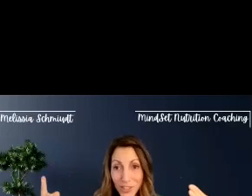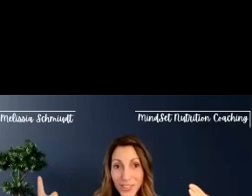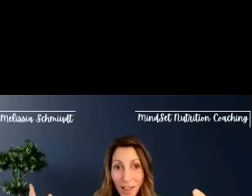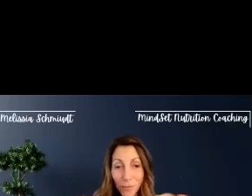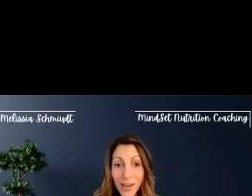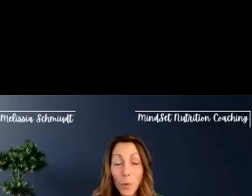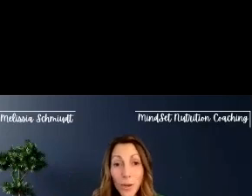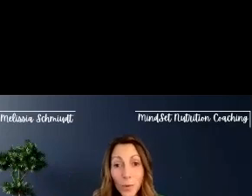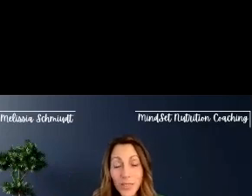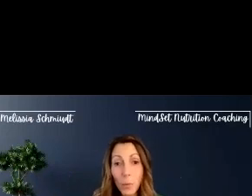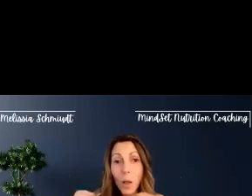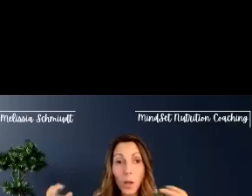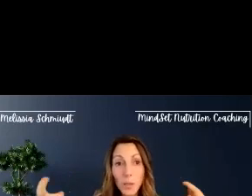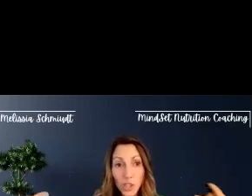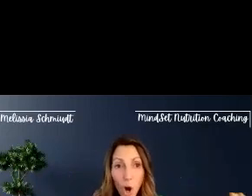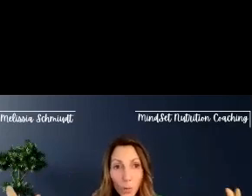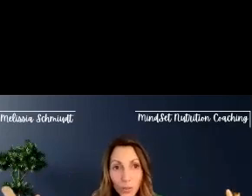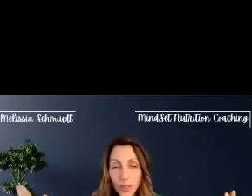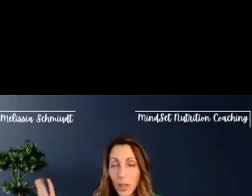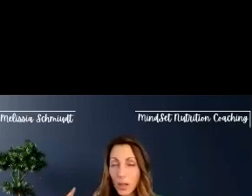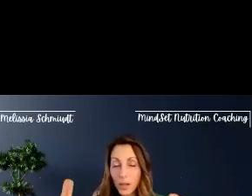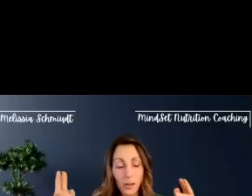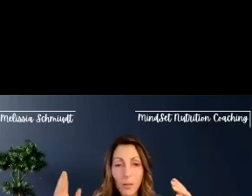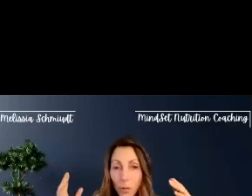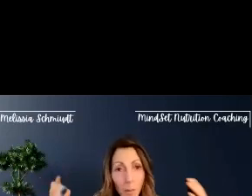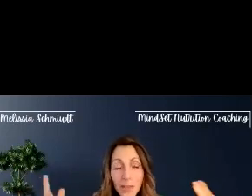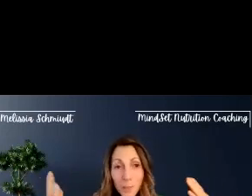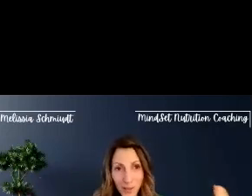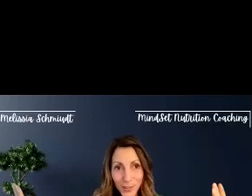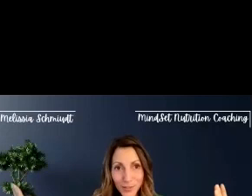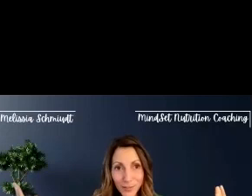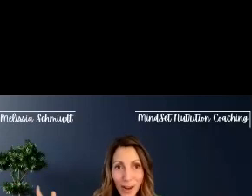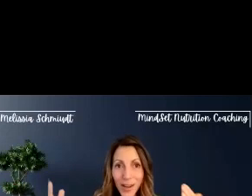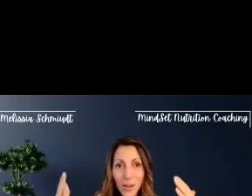It's just not. And women always say, well, I want to be toned. Well, that means muscle.